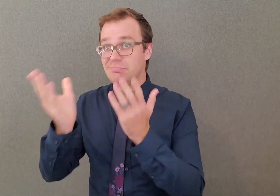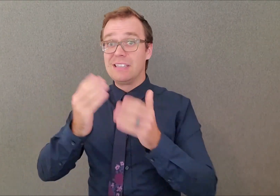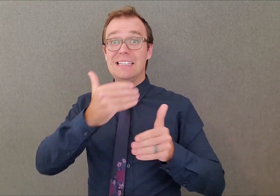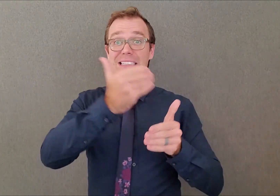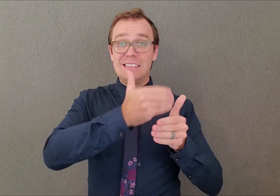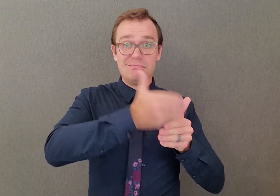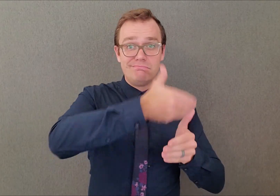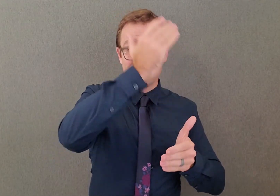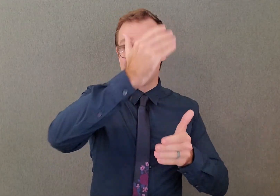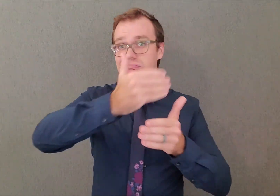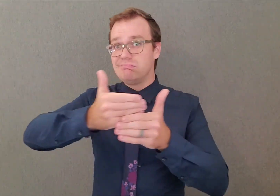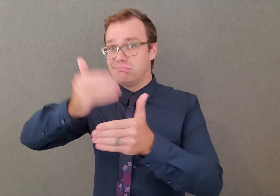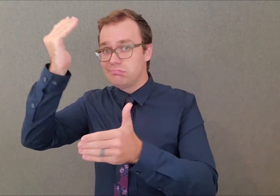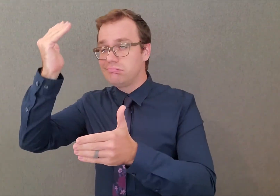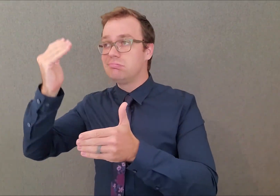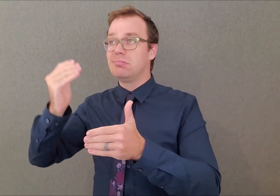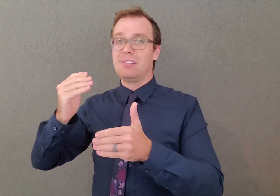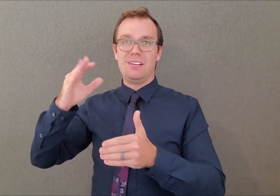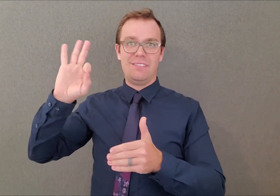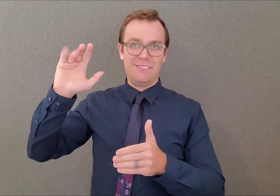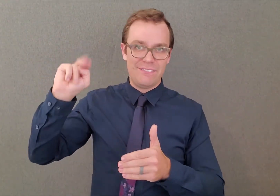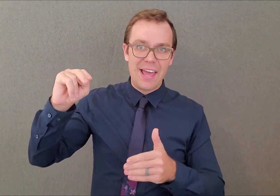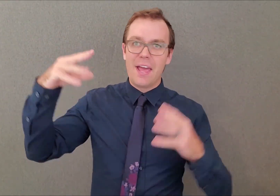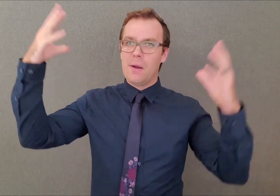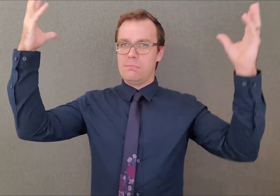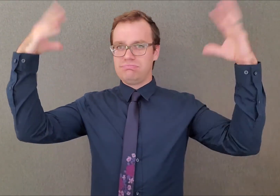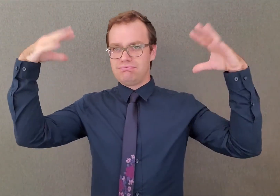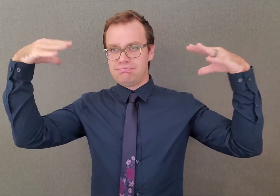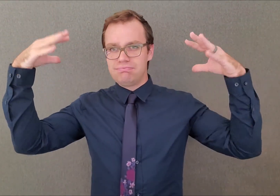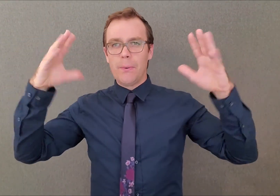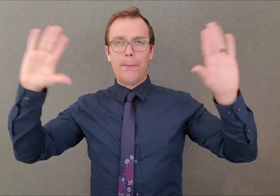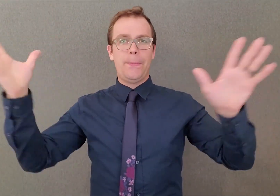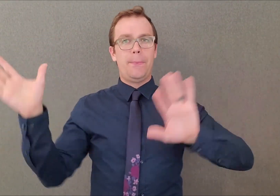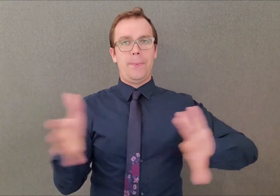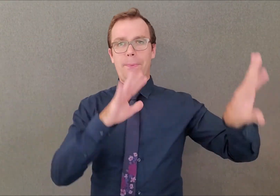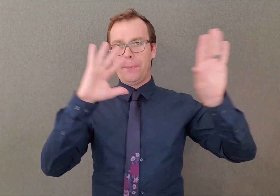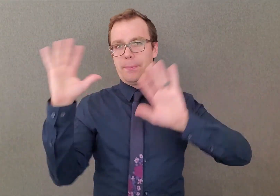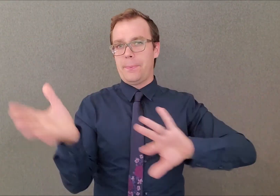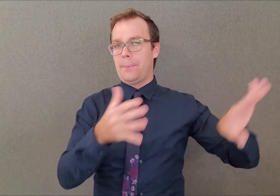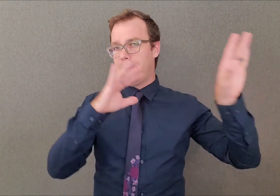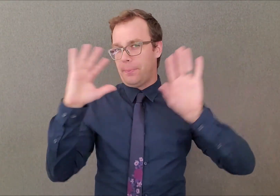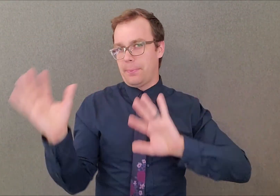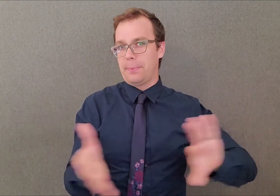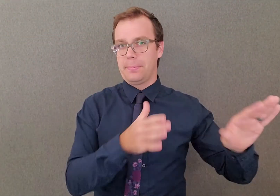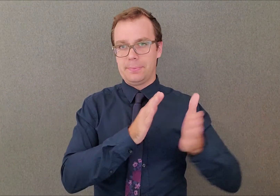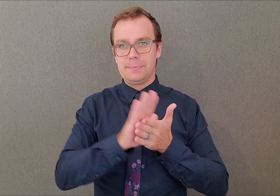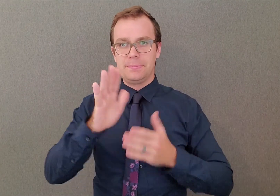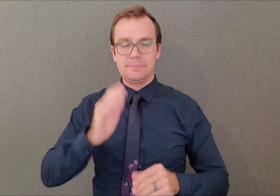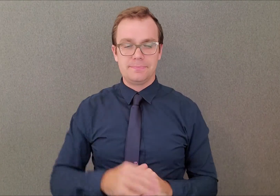and turn on fans to provide ventilation. Find out from local authorities how